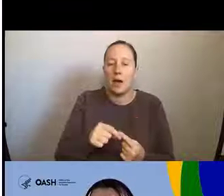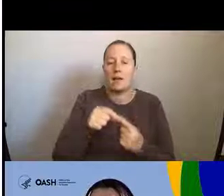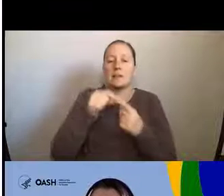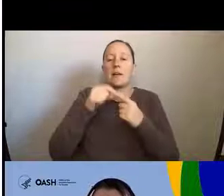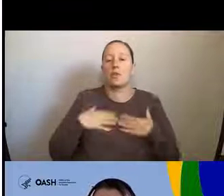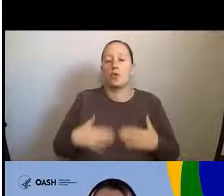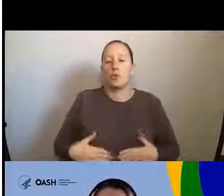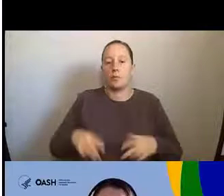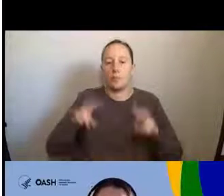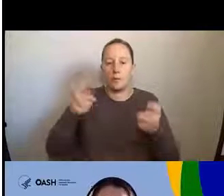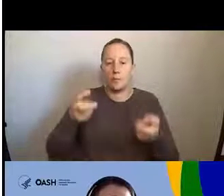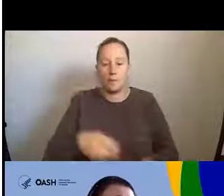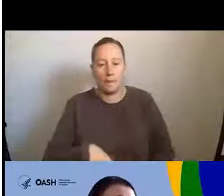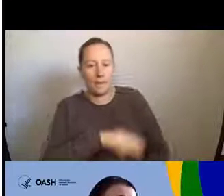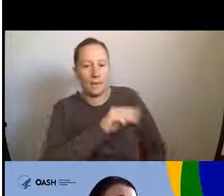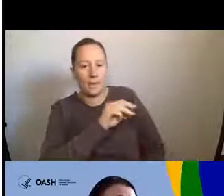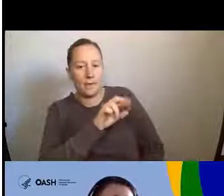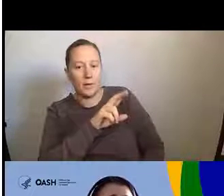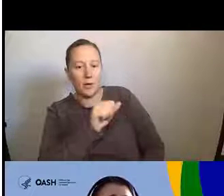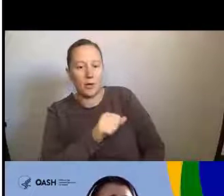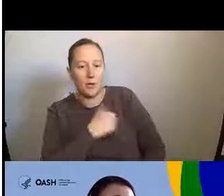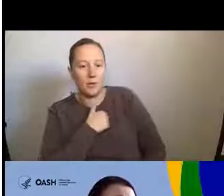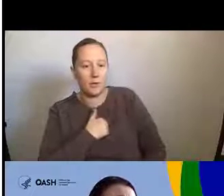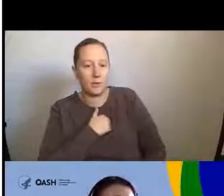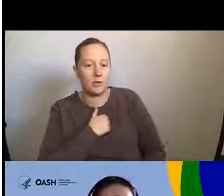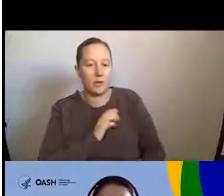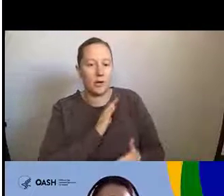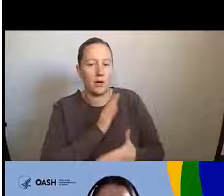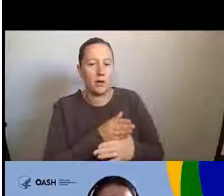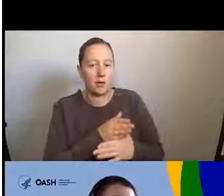Yvonne Lau: Marianna, I'm sorry to interrupt. I think that you're not on the right slide.